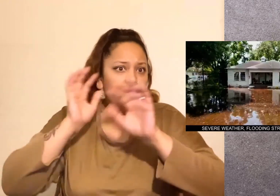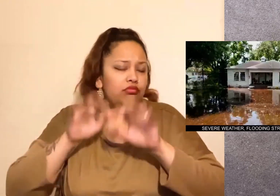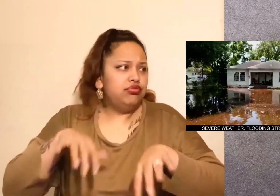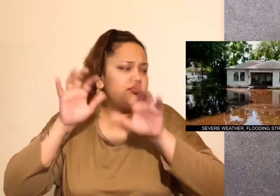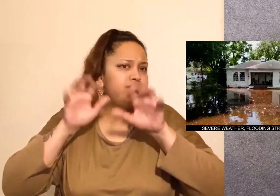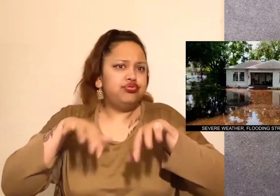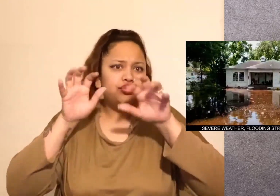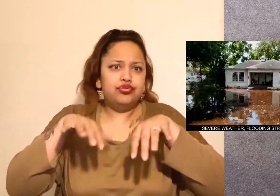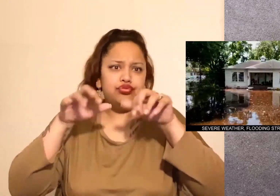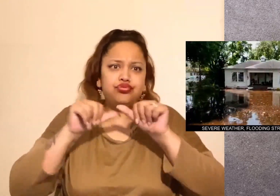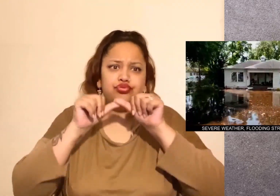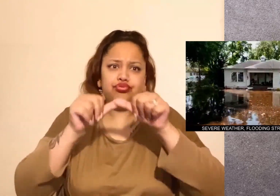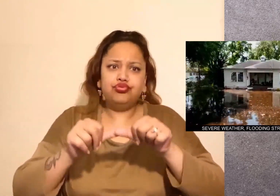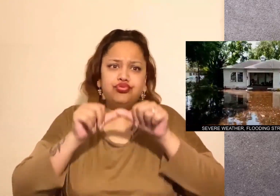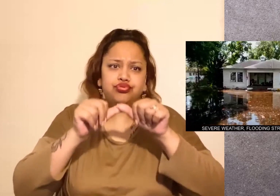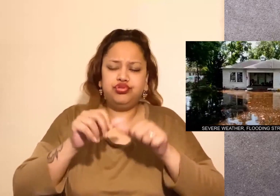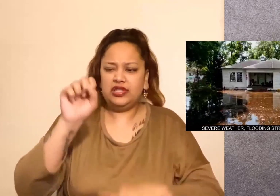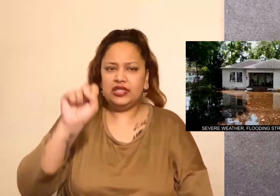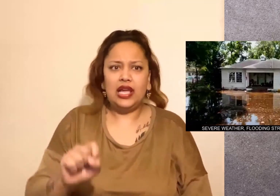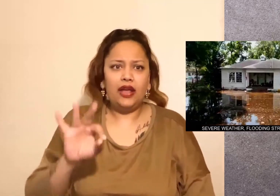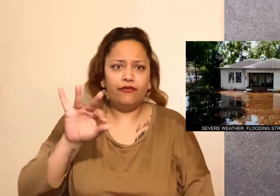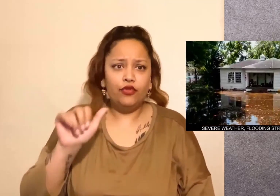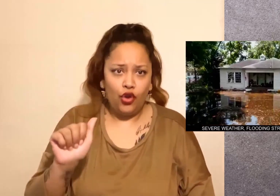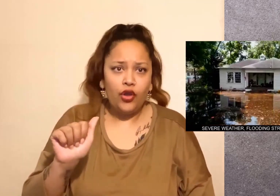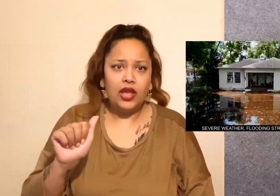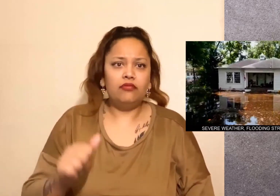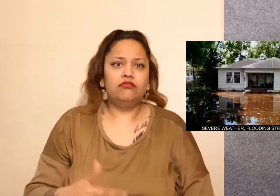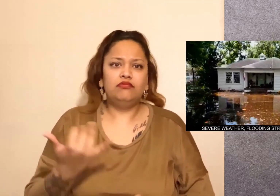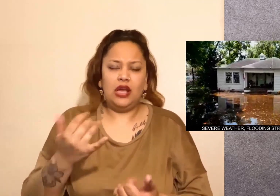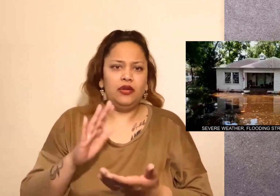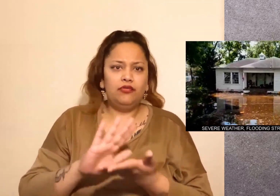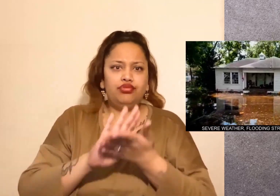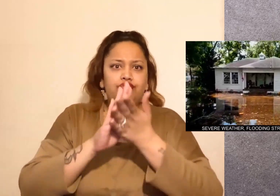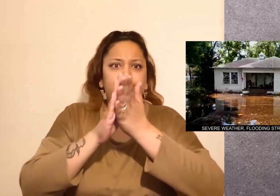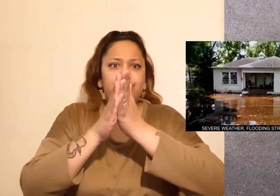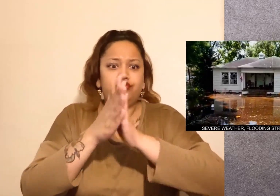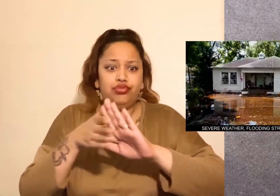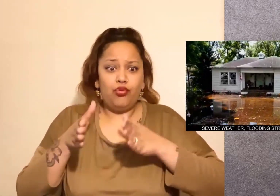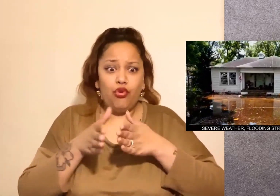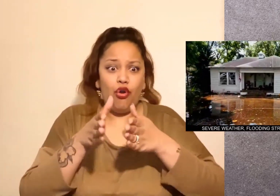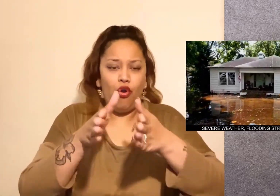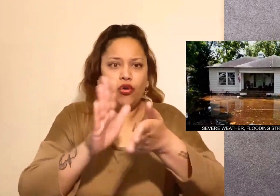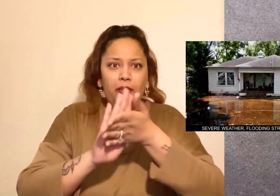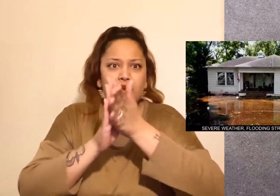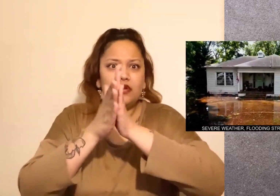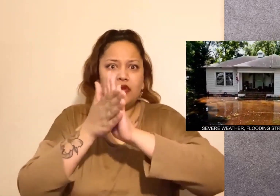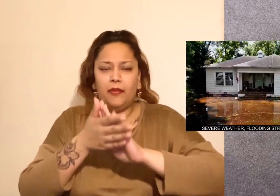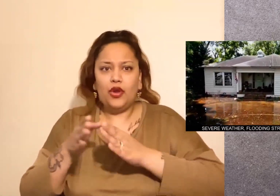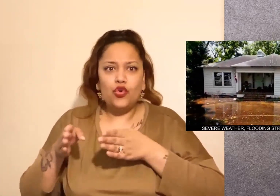several days of nonstop rain in South Florida has turned roadways into rivers